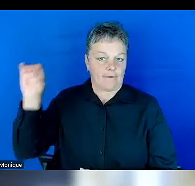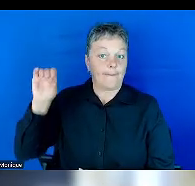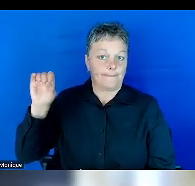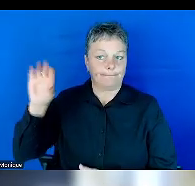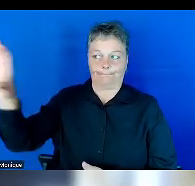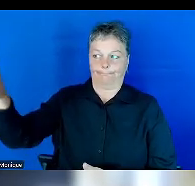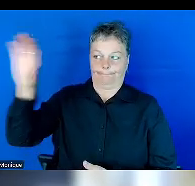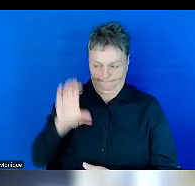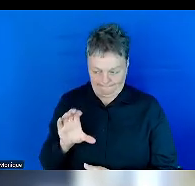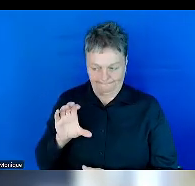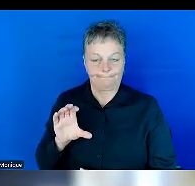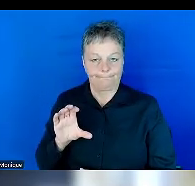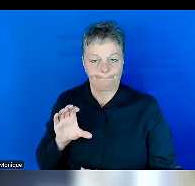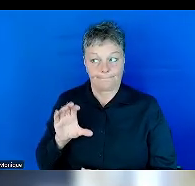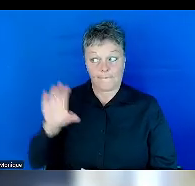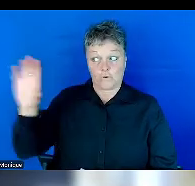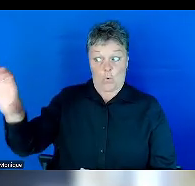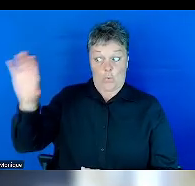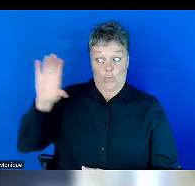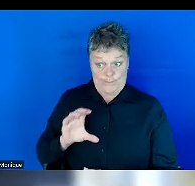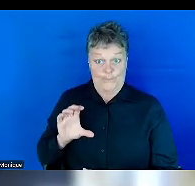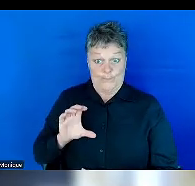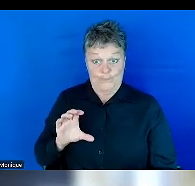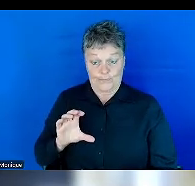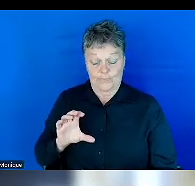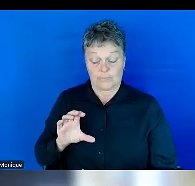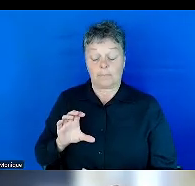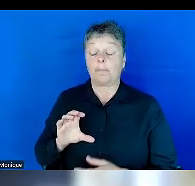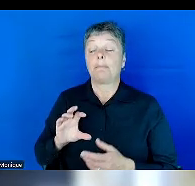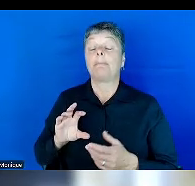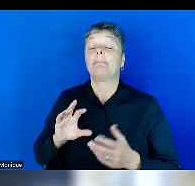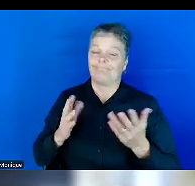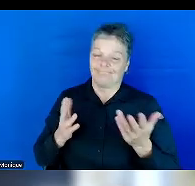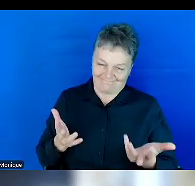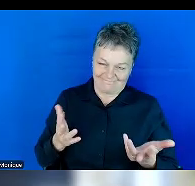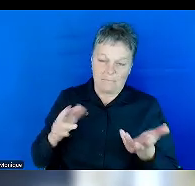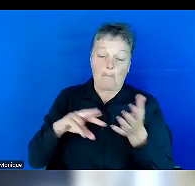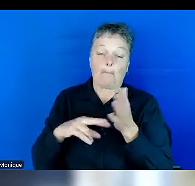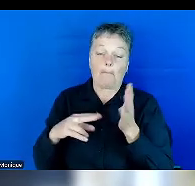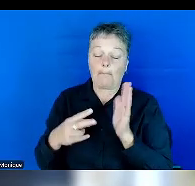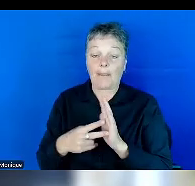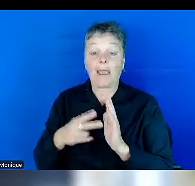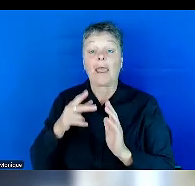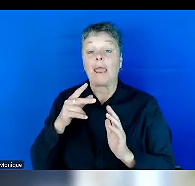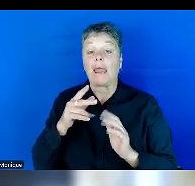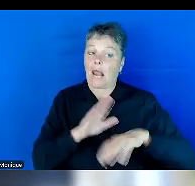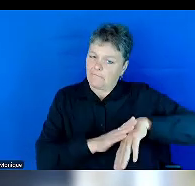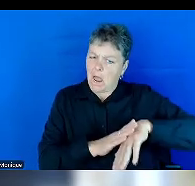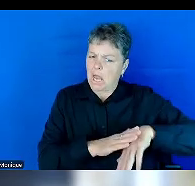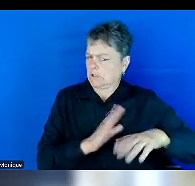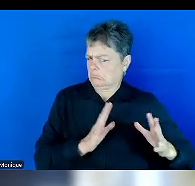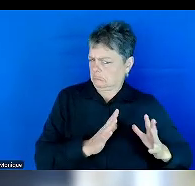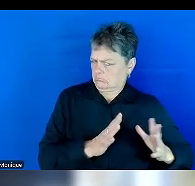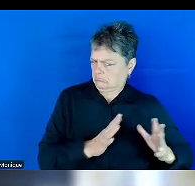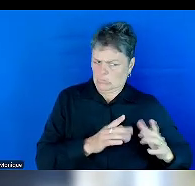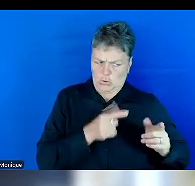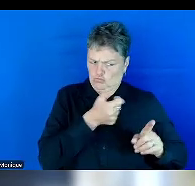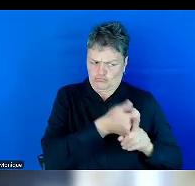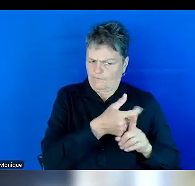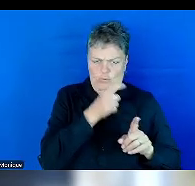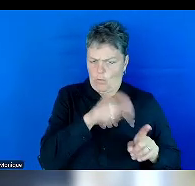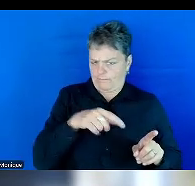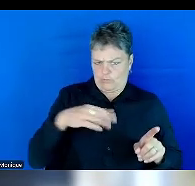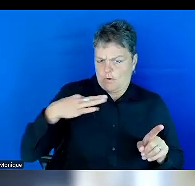representing um or we are representing a person that person has to be financially eligible to